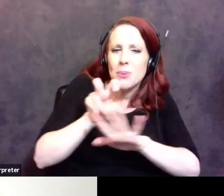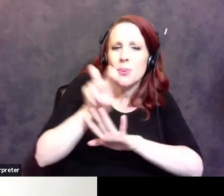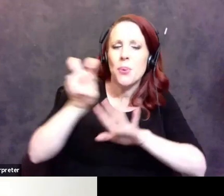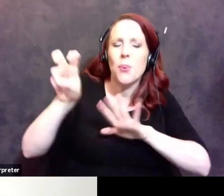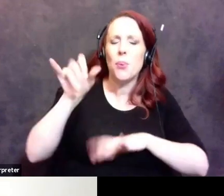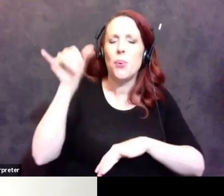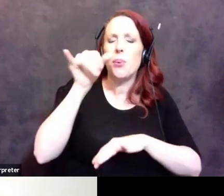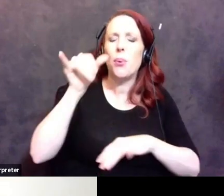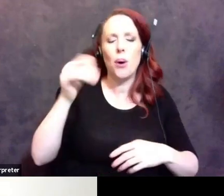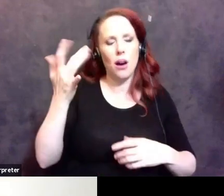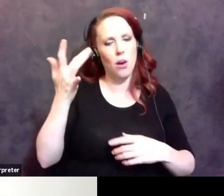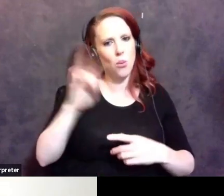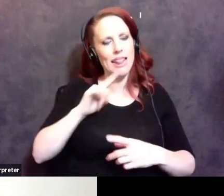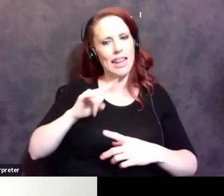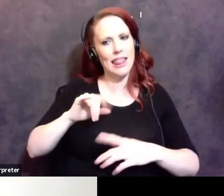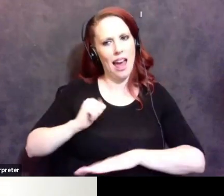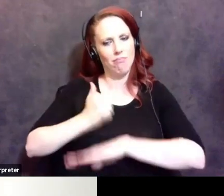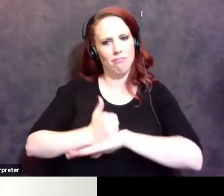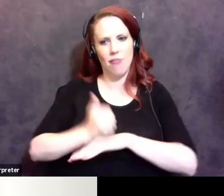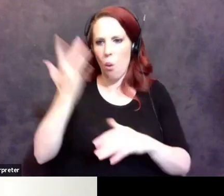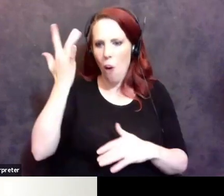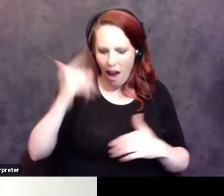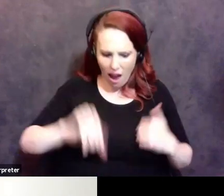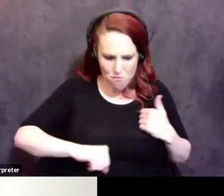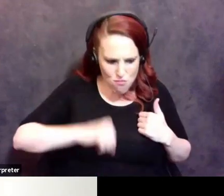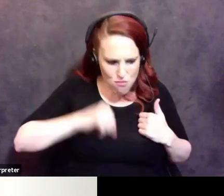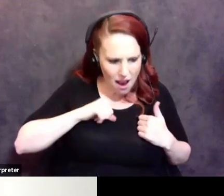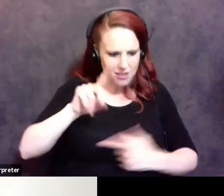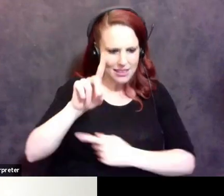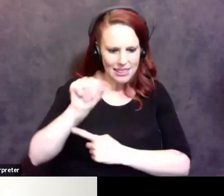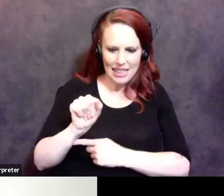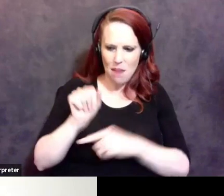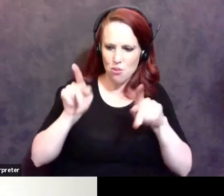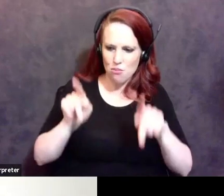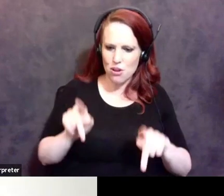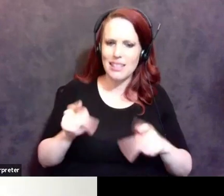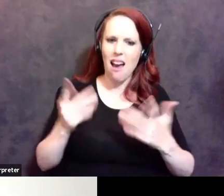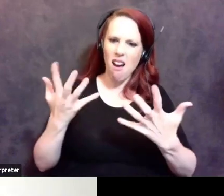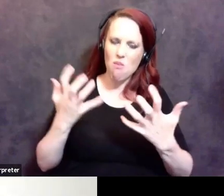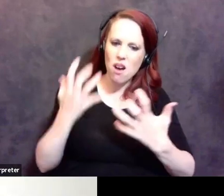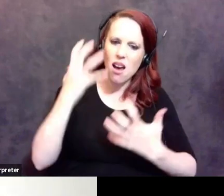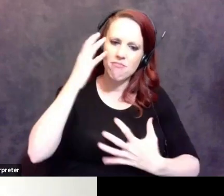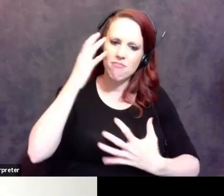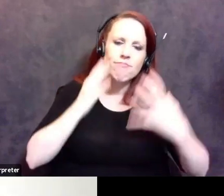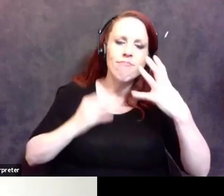I was as a disabled person and how I wanted to have this experience first of all, it was